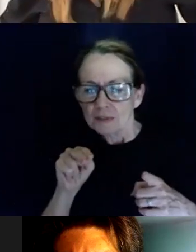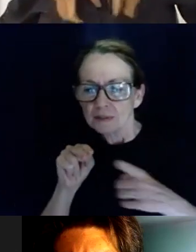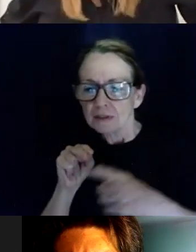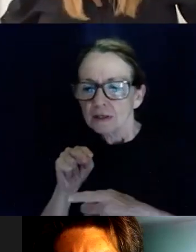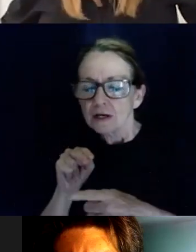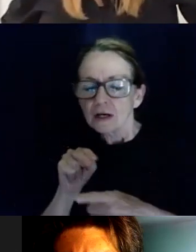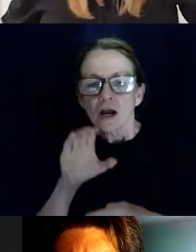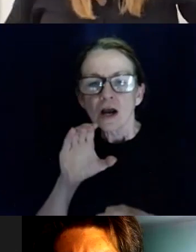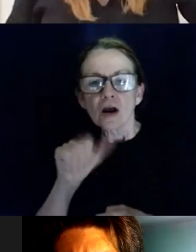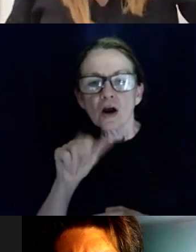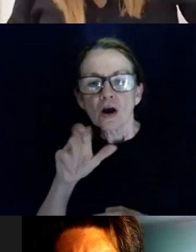THANK YOU, EARNEST, ANY WAY.